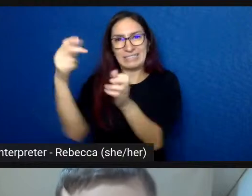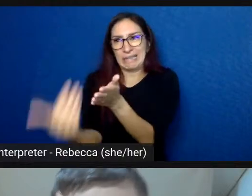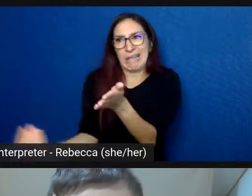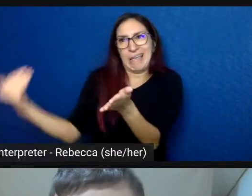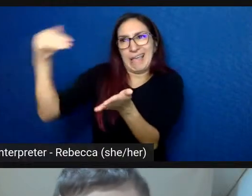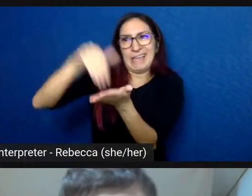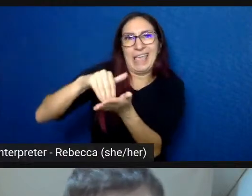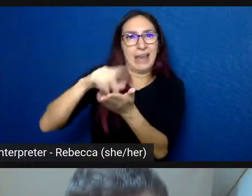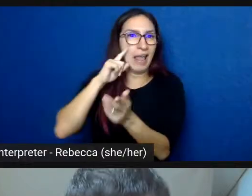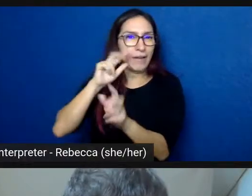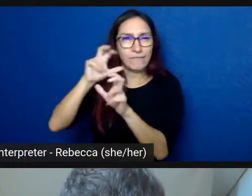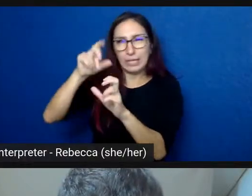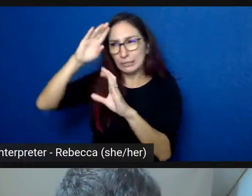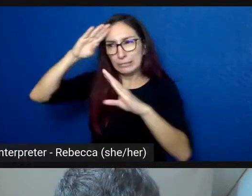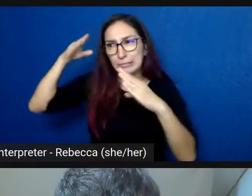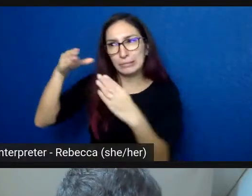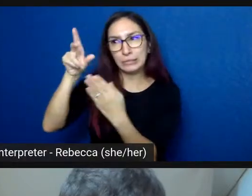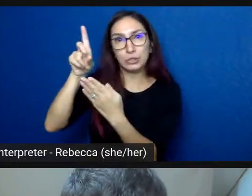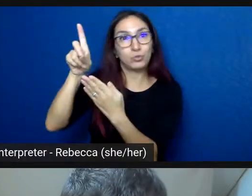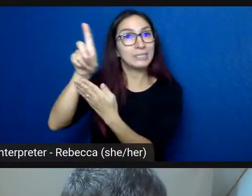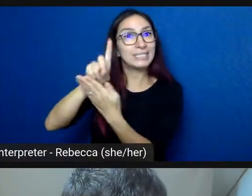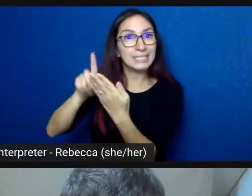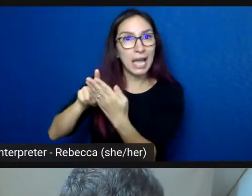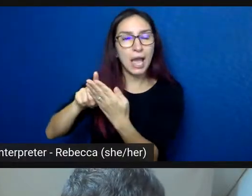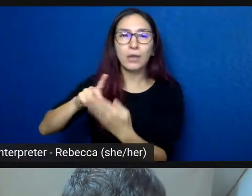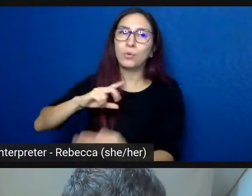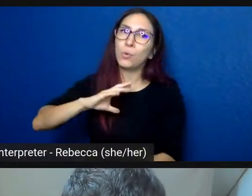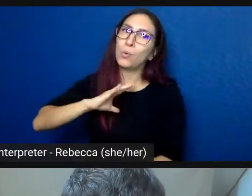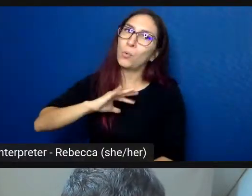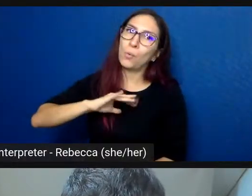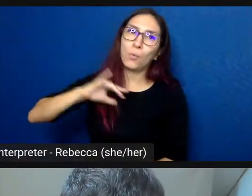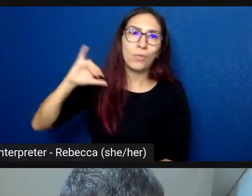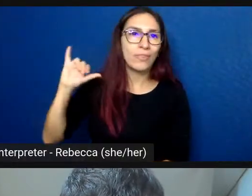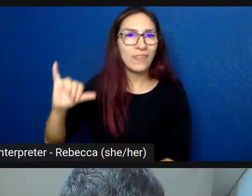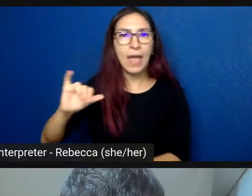Buts yes, if they would invest in that again, and